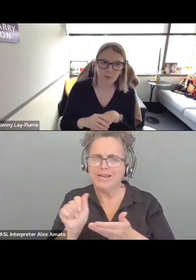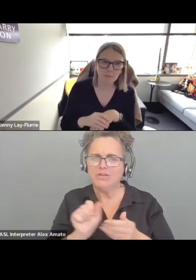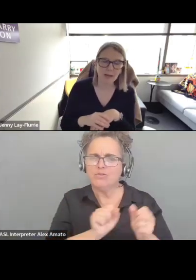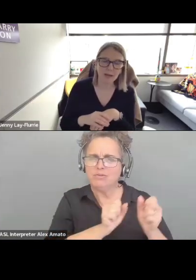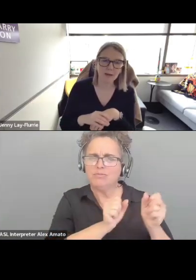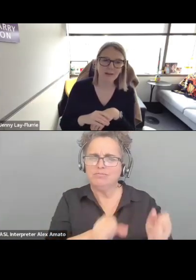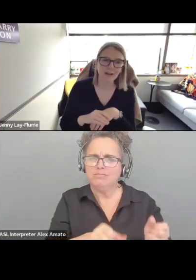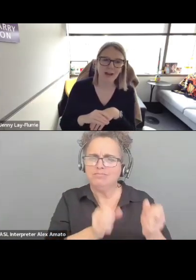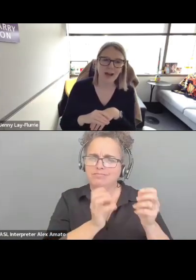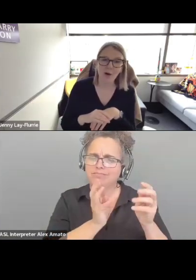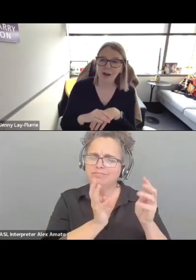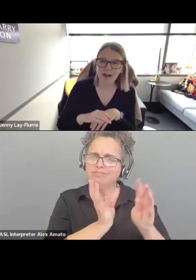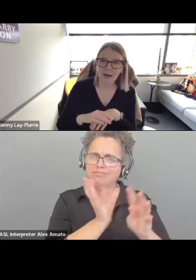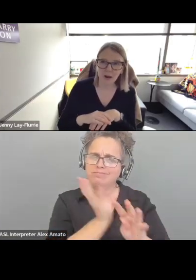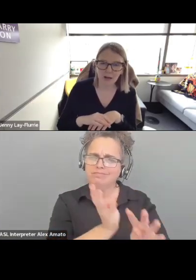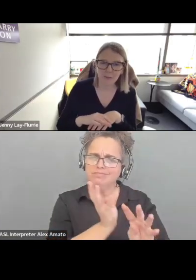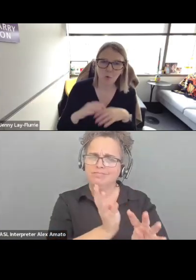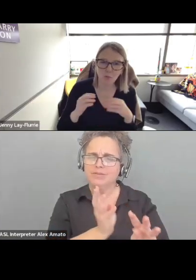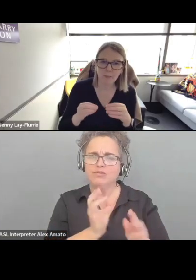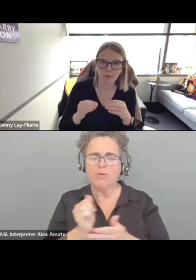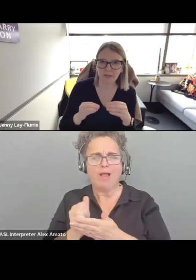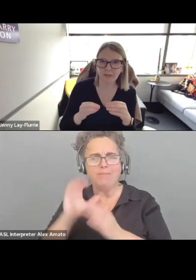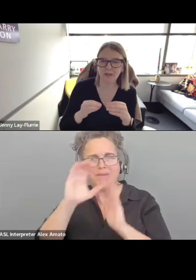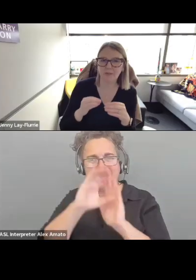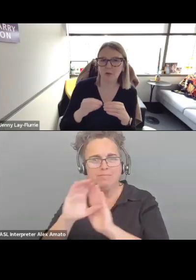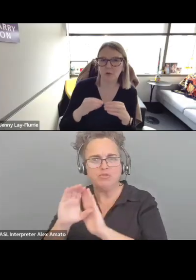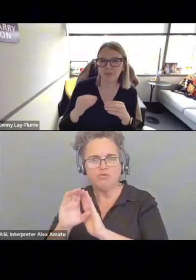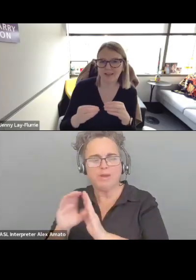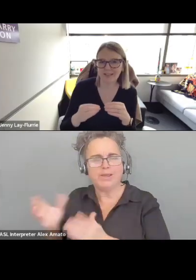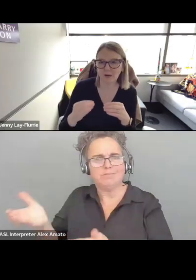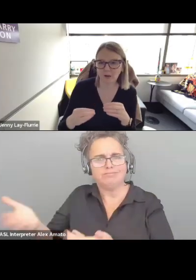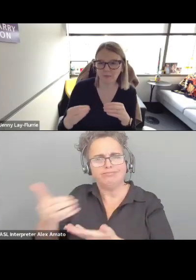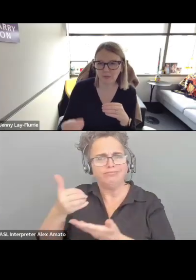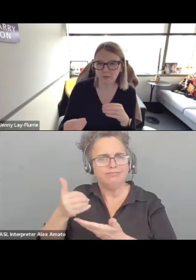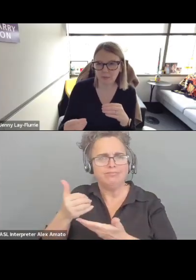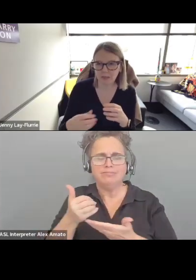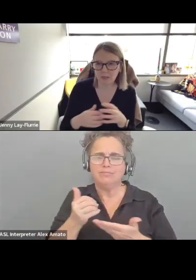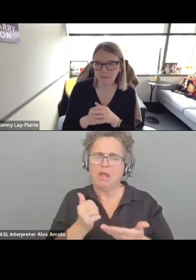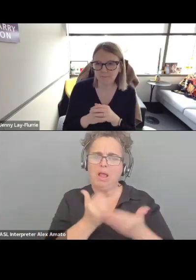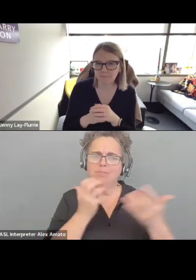that would make our AI more representative and authentic of disability.